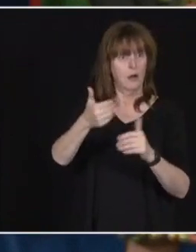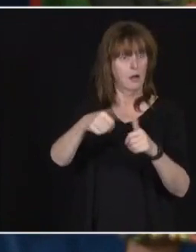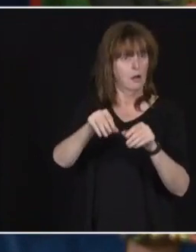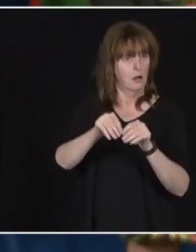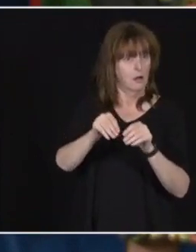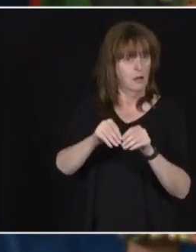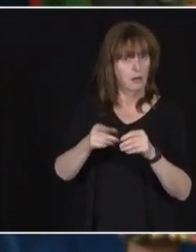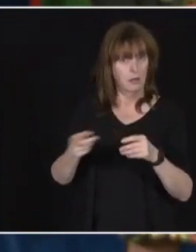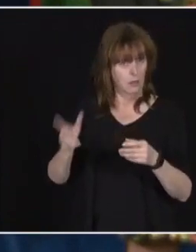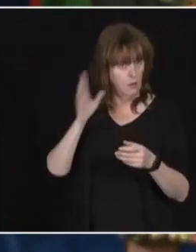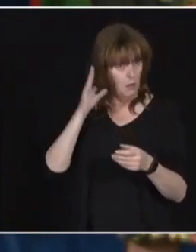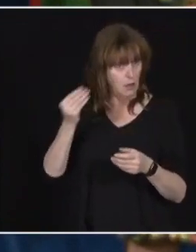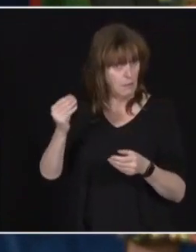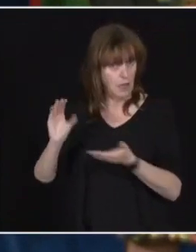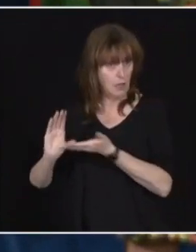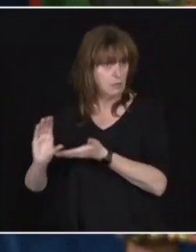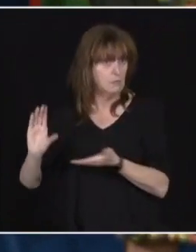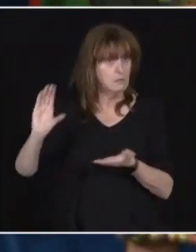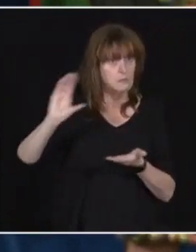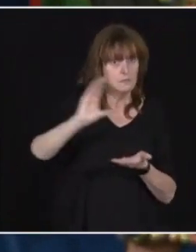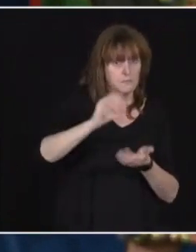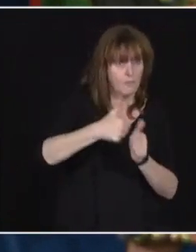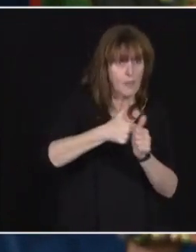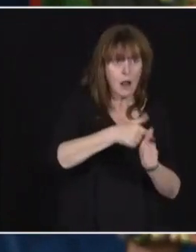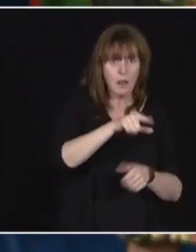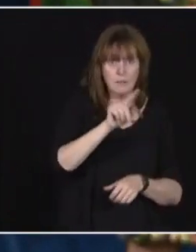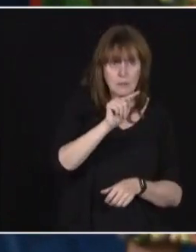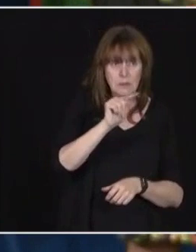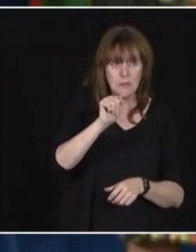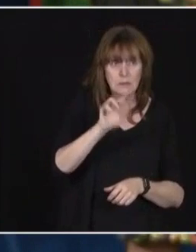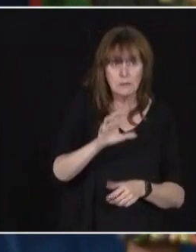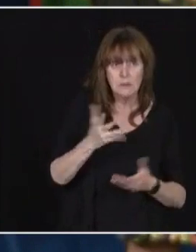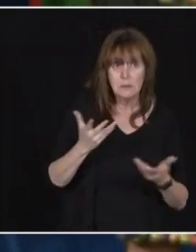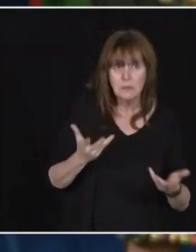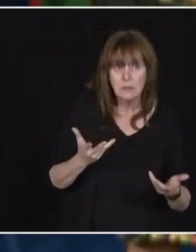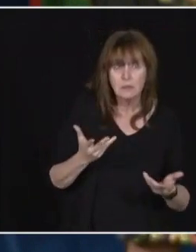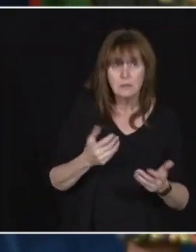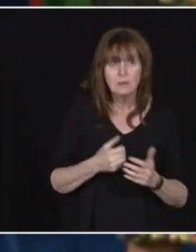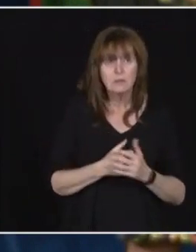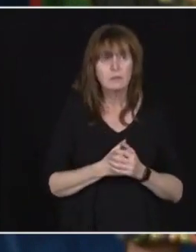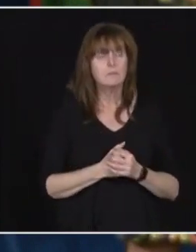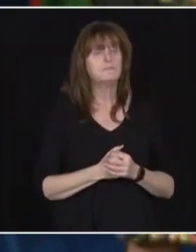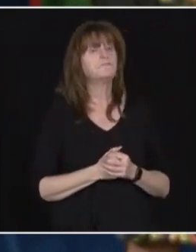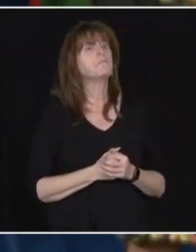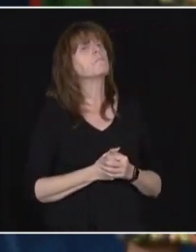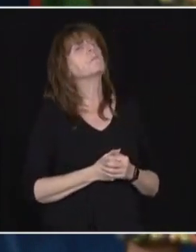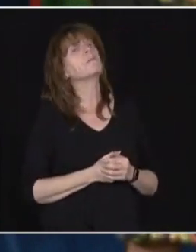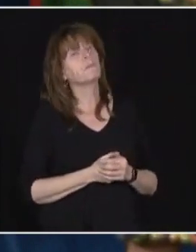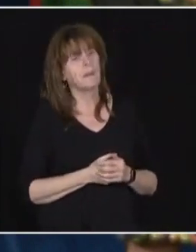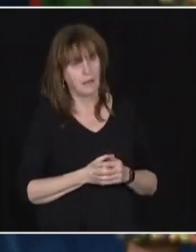I'm just wondering, is the provincial government going to come forward with the bailout to help? We are looking at that,